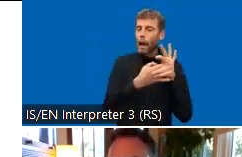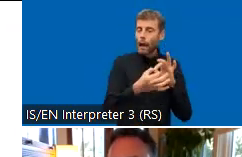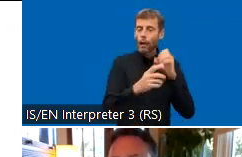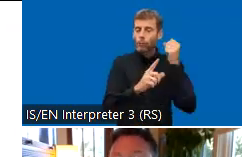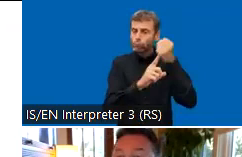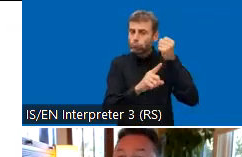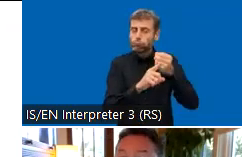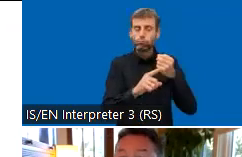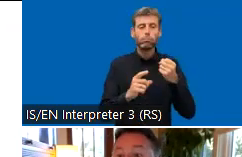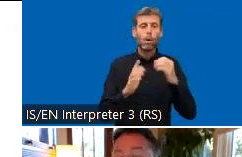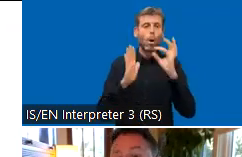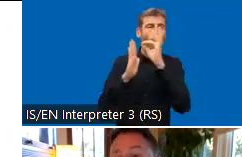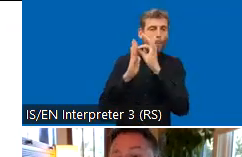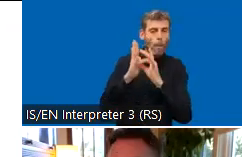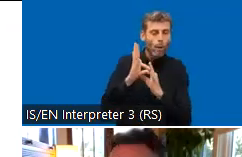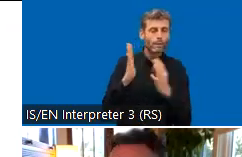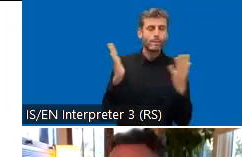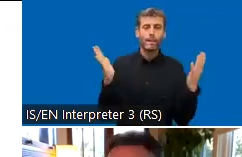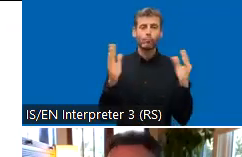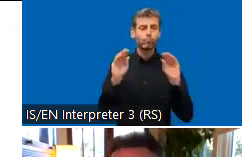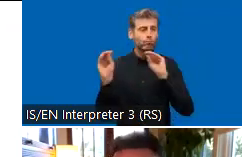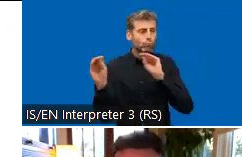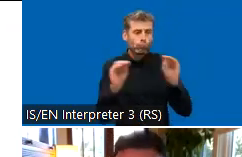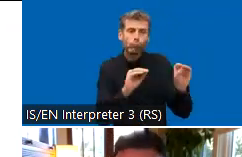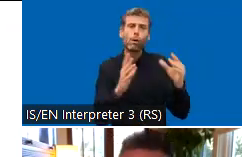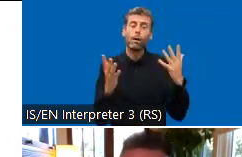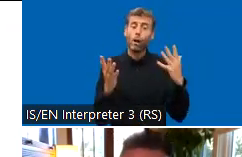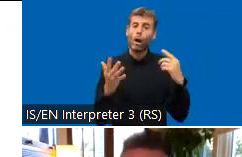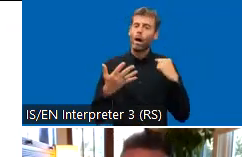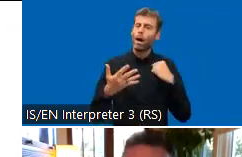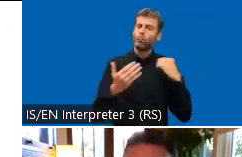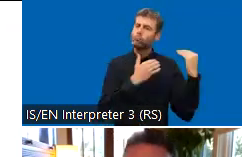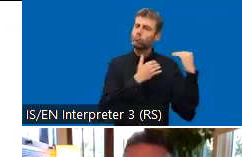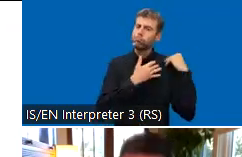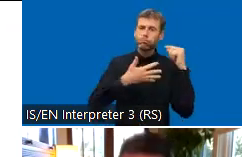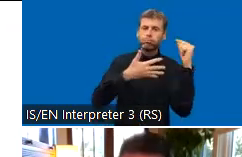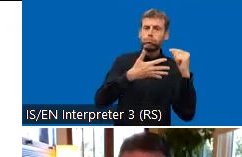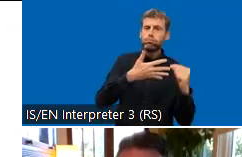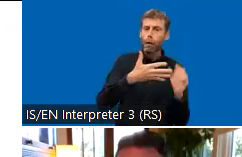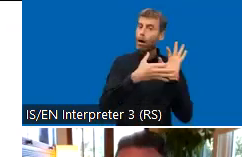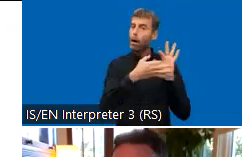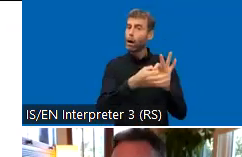events and training and certification. And throughout today I heard, from Alejandro,